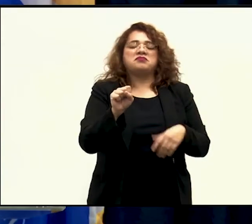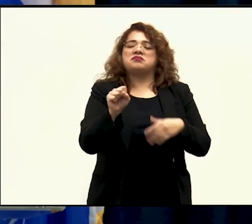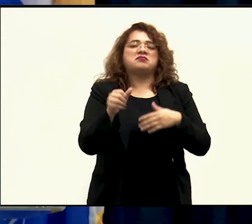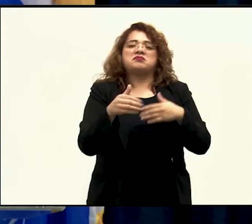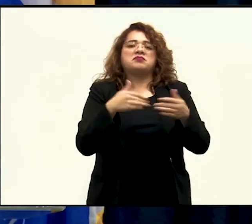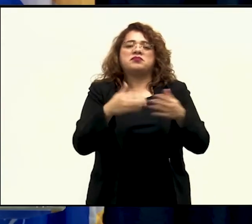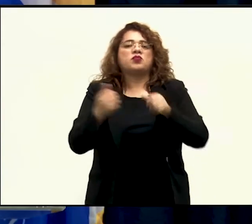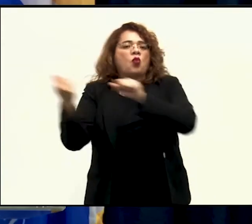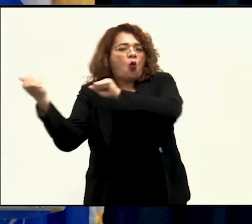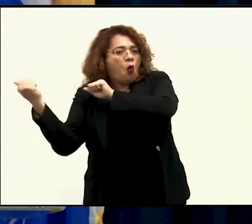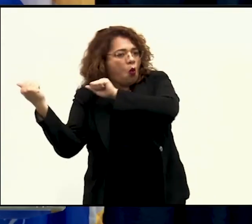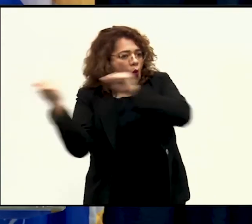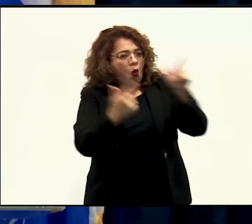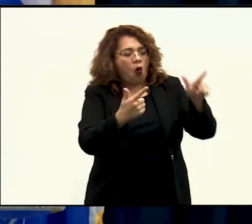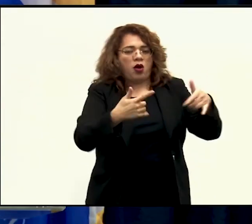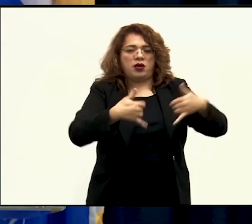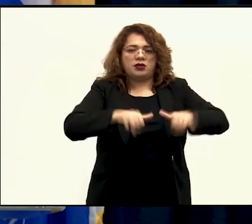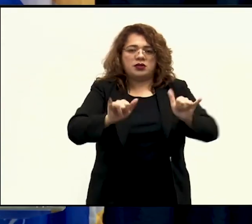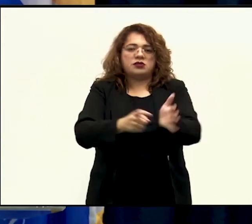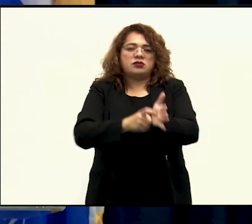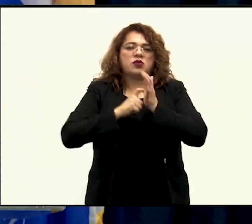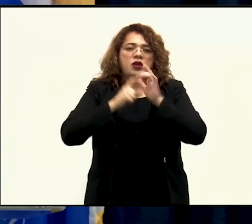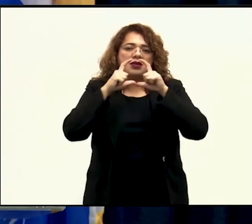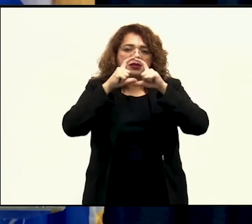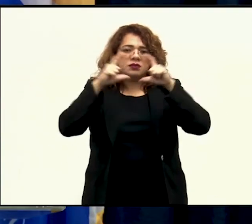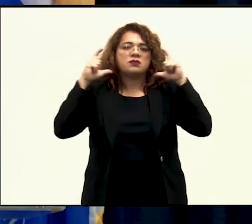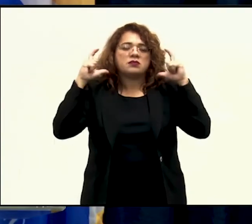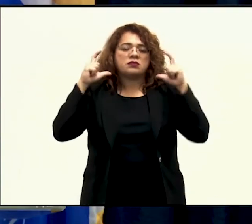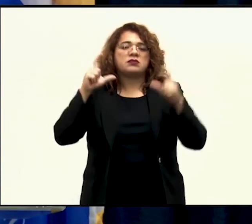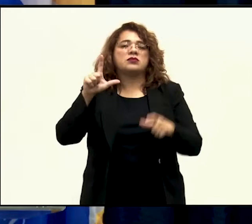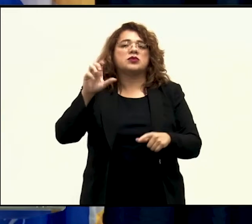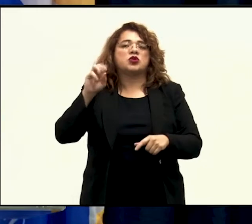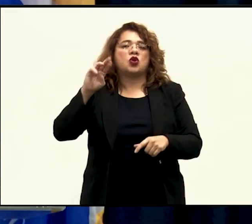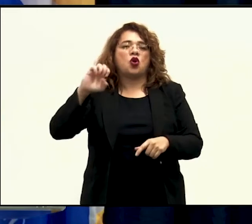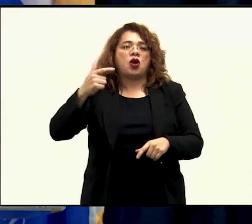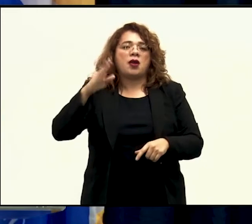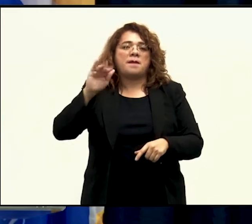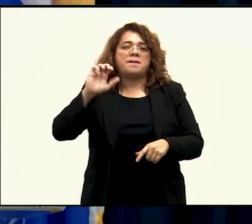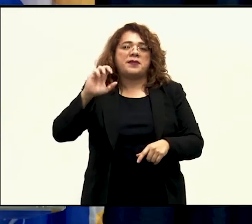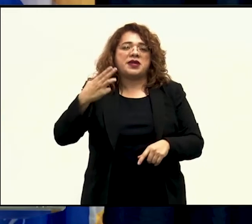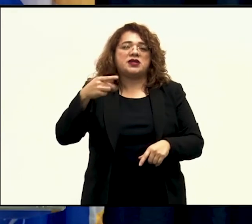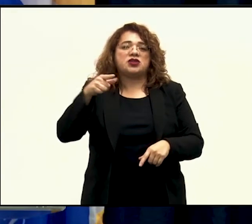You can find that health order at our website longbeach.gov/covid19.